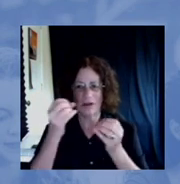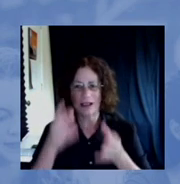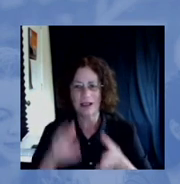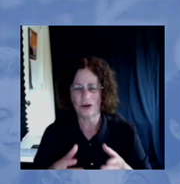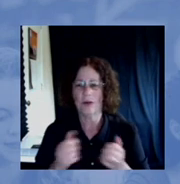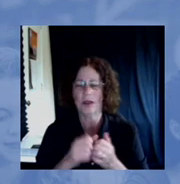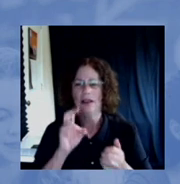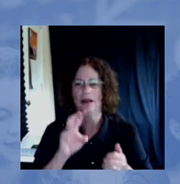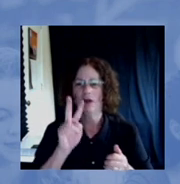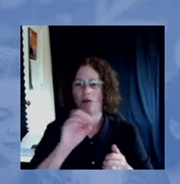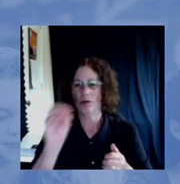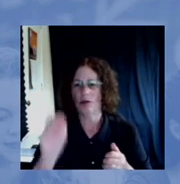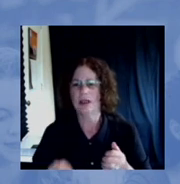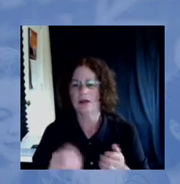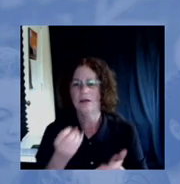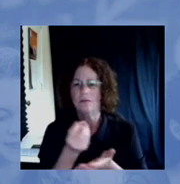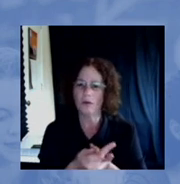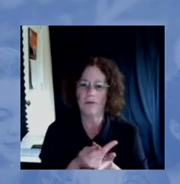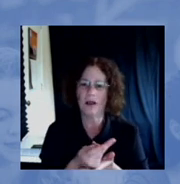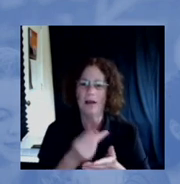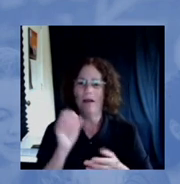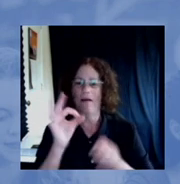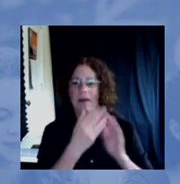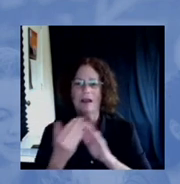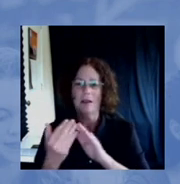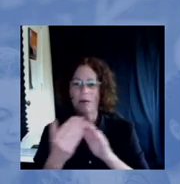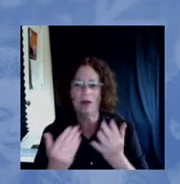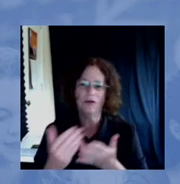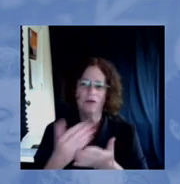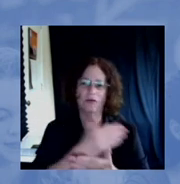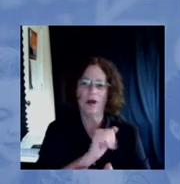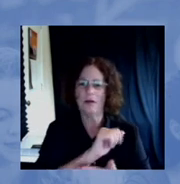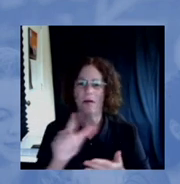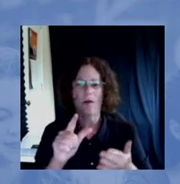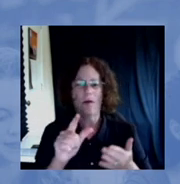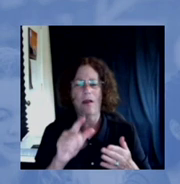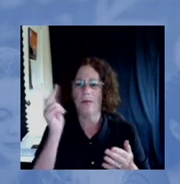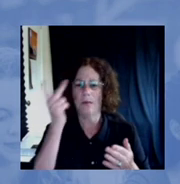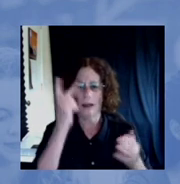APPROVAL OF THE COMMUNITY ACROSS ALL PARTIES, ALL RACES, ALL ETHNICITIES OR TEACHERS SAW